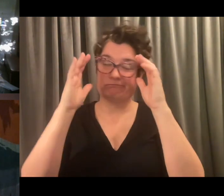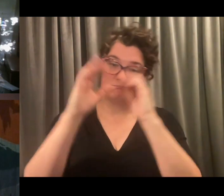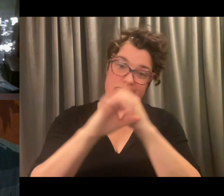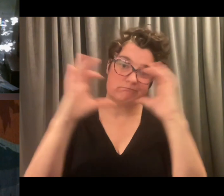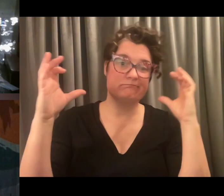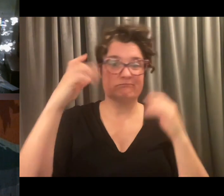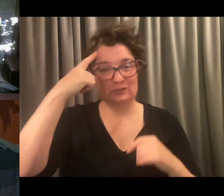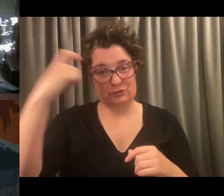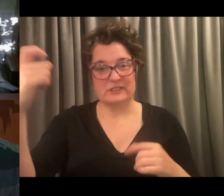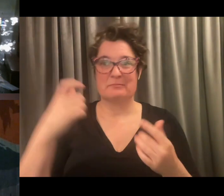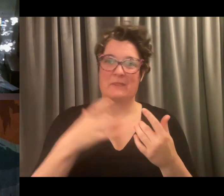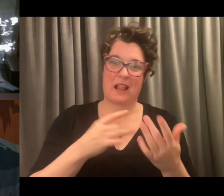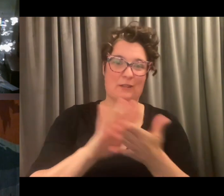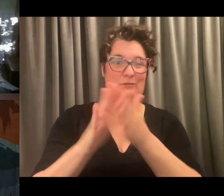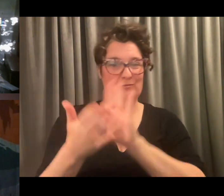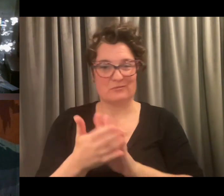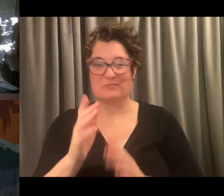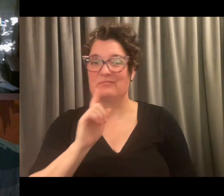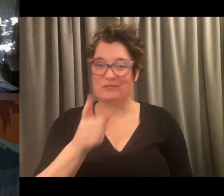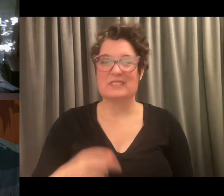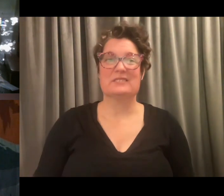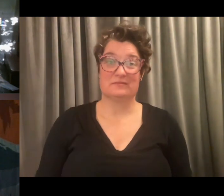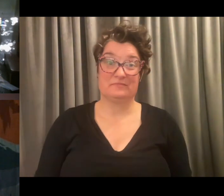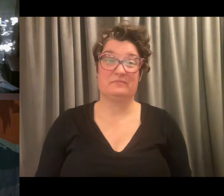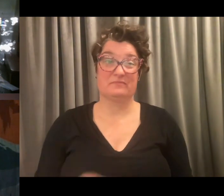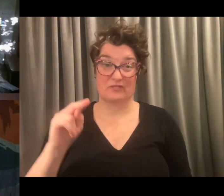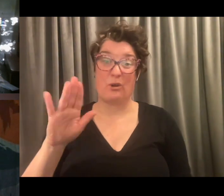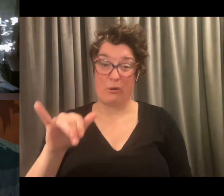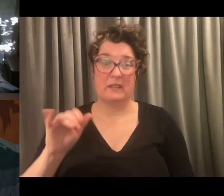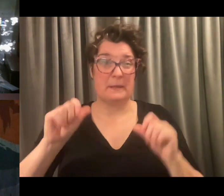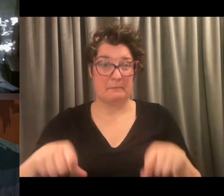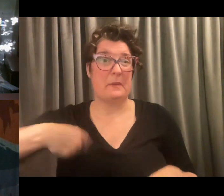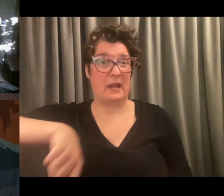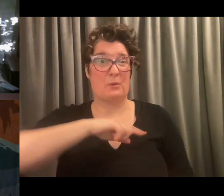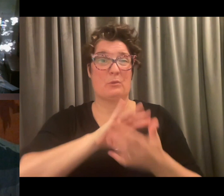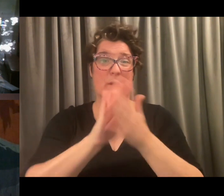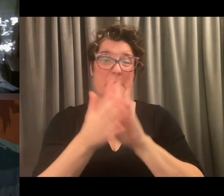May we be united in our love of trans people and trans